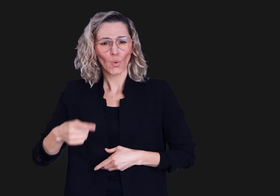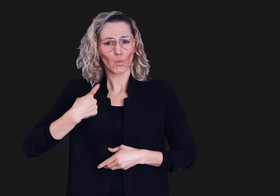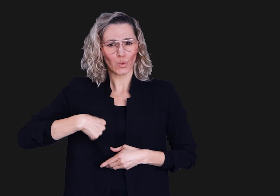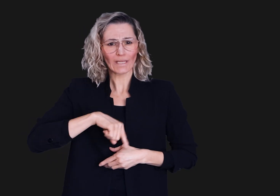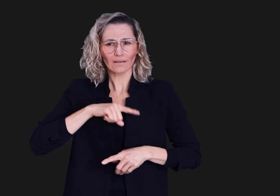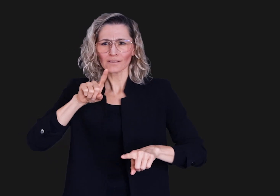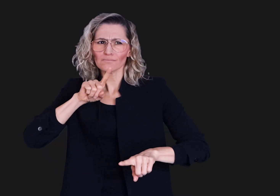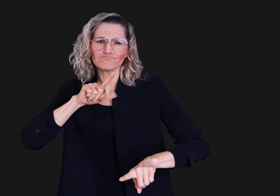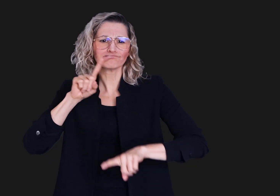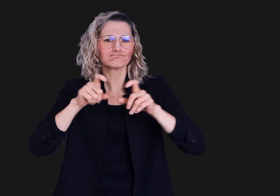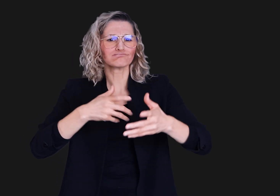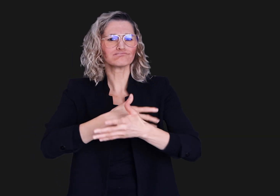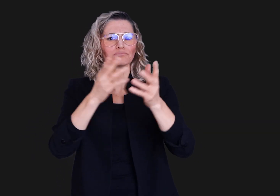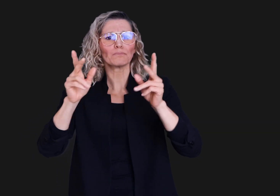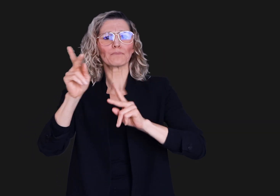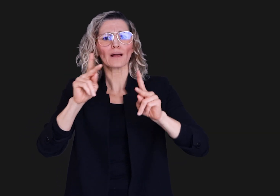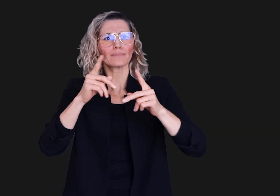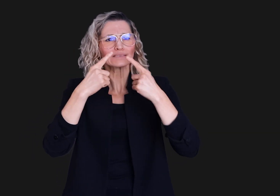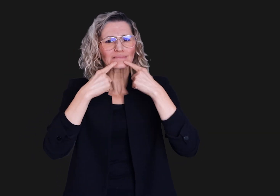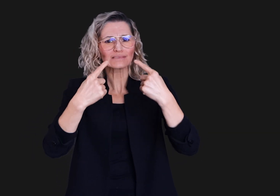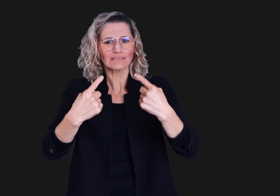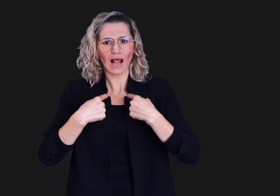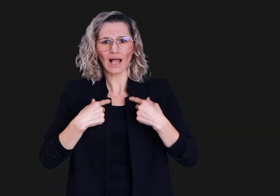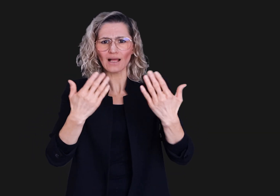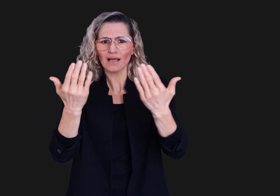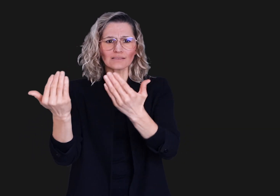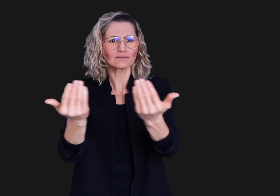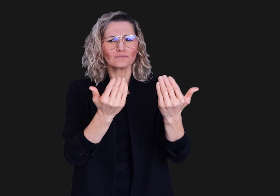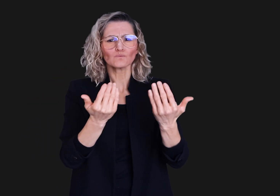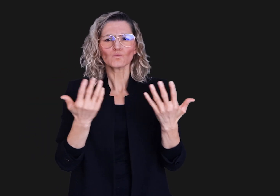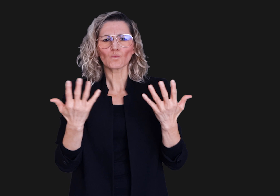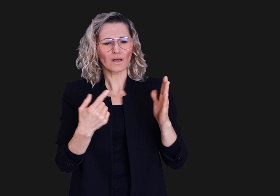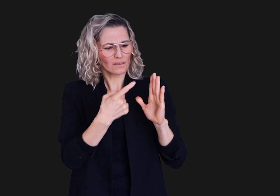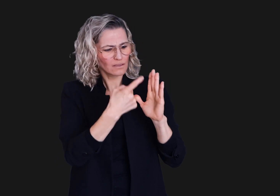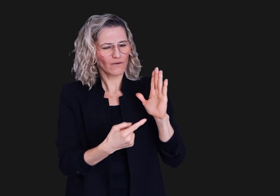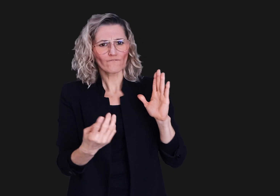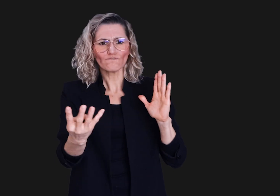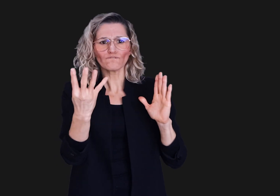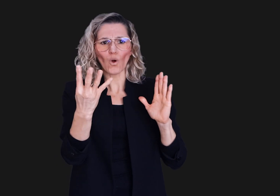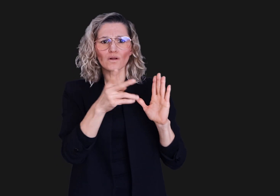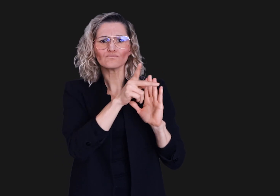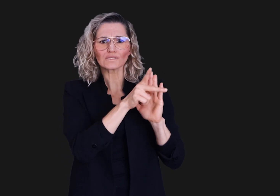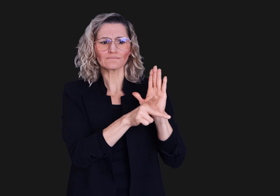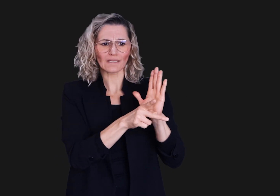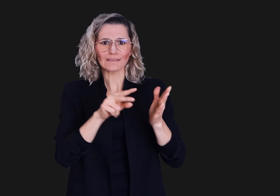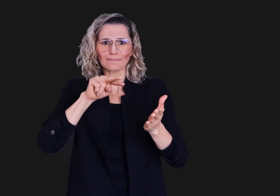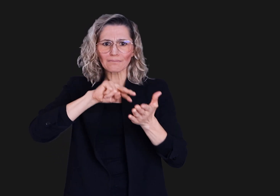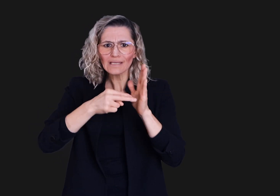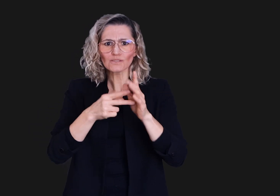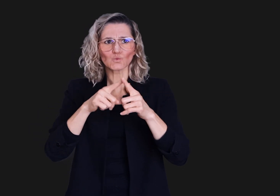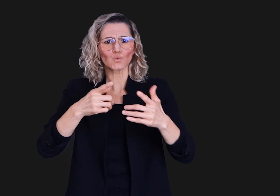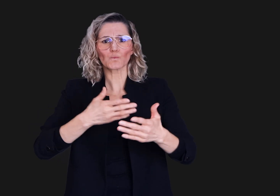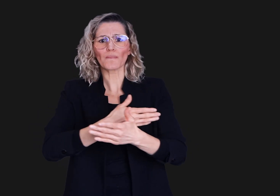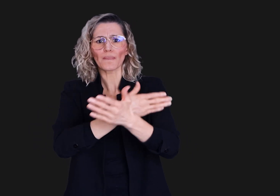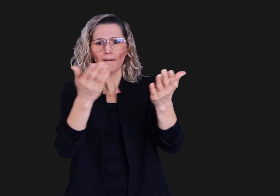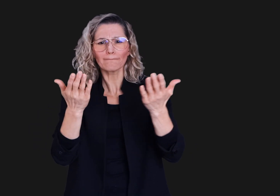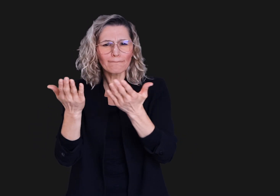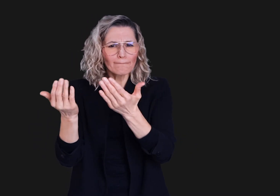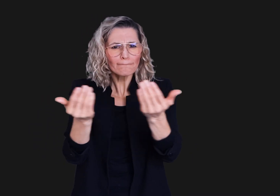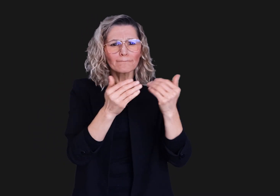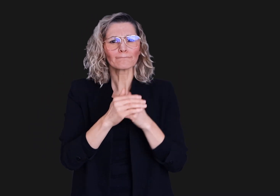We asked people to tell us what these four principles mean to them.